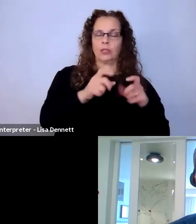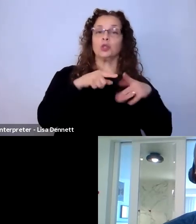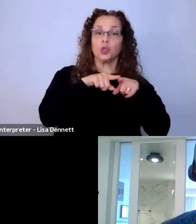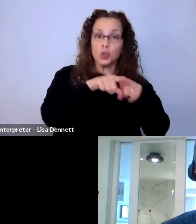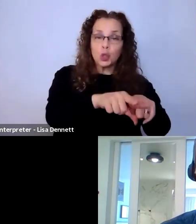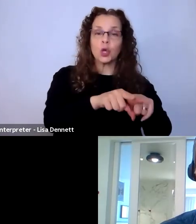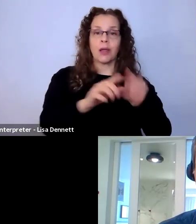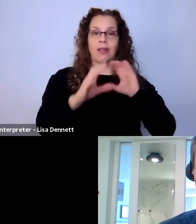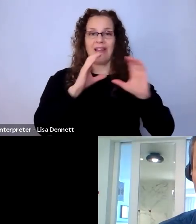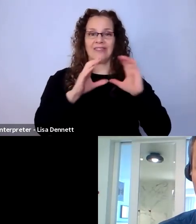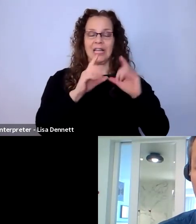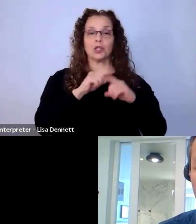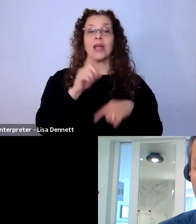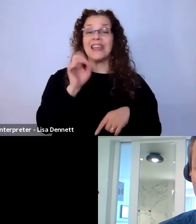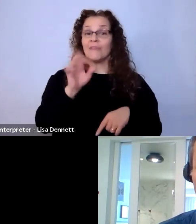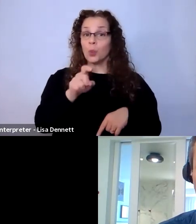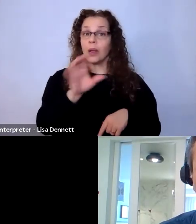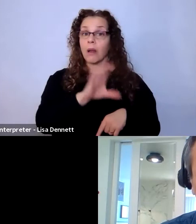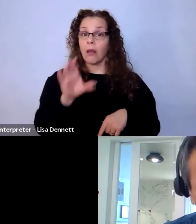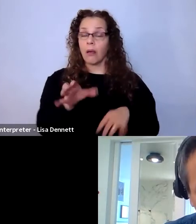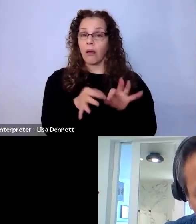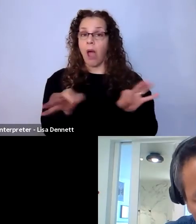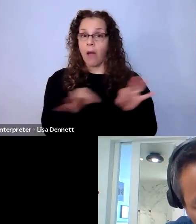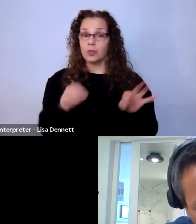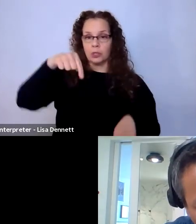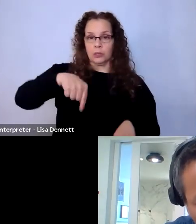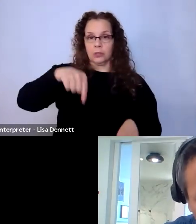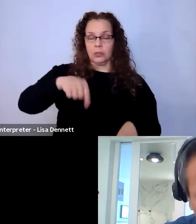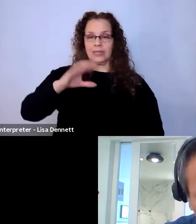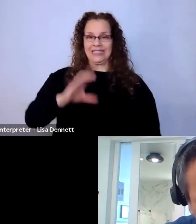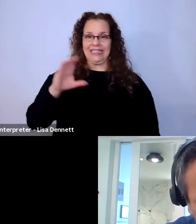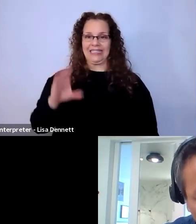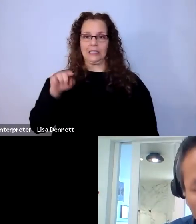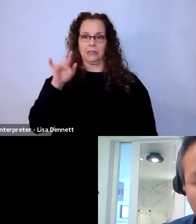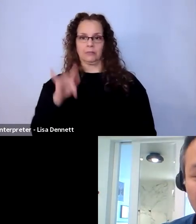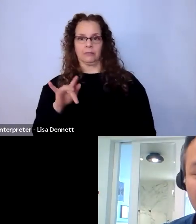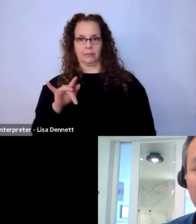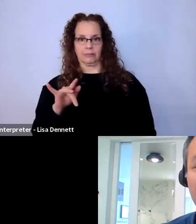by clicking on CC live transcript down at the bottom so it's the 10th anniversary